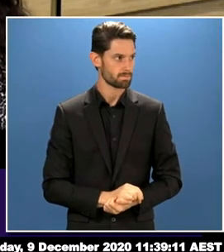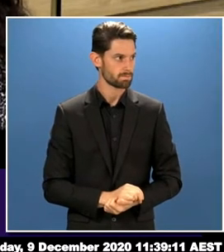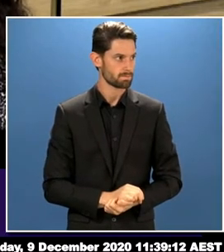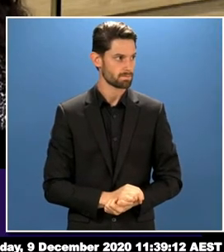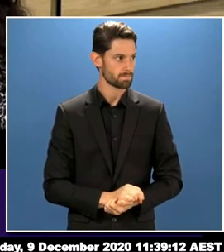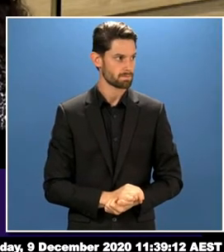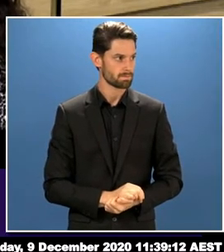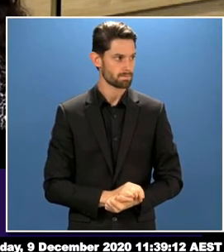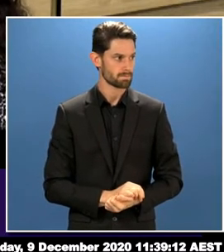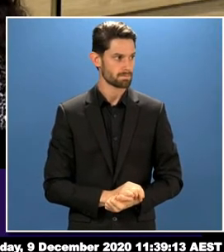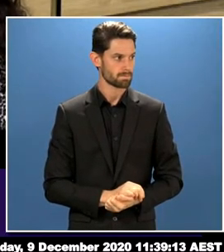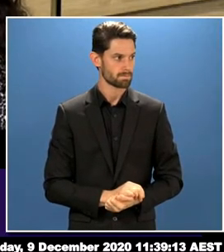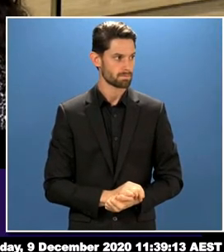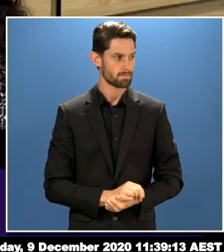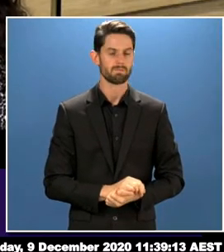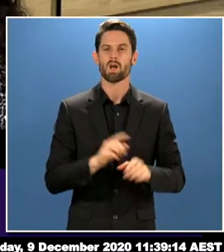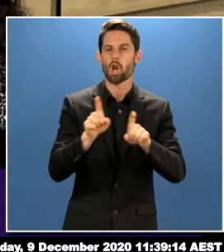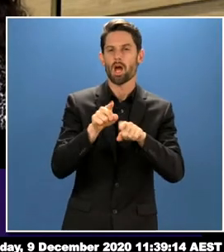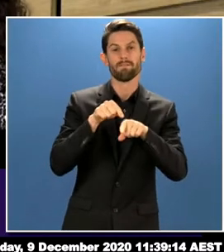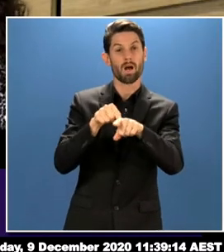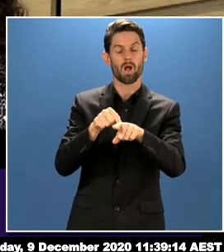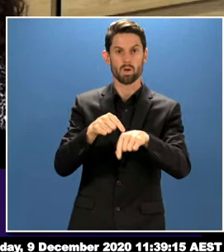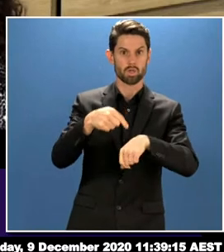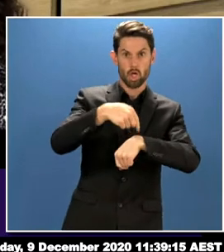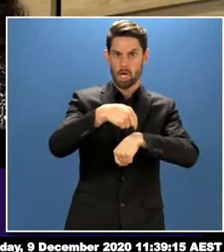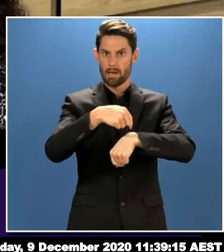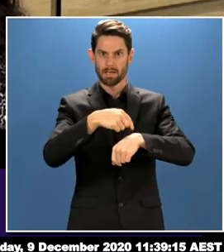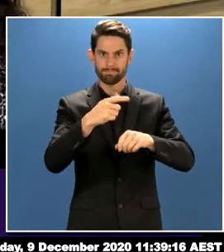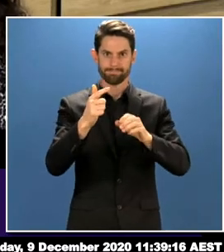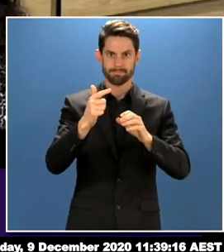legislation deadlines, things like that.